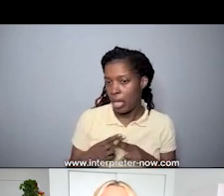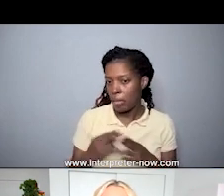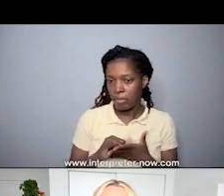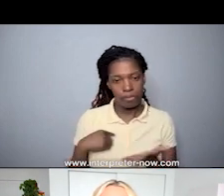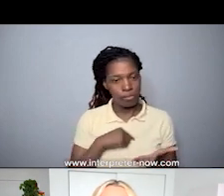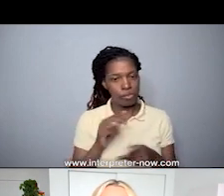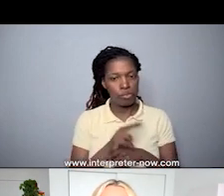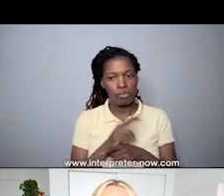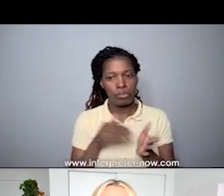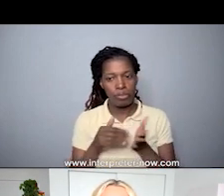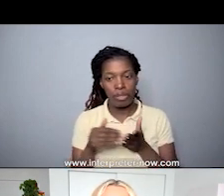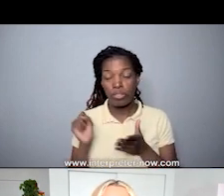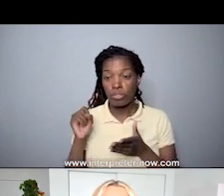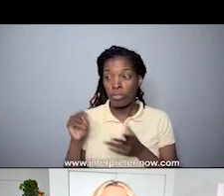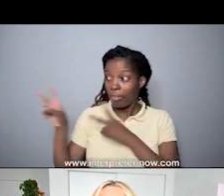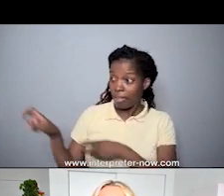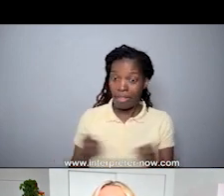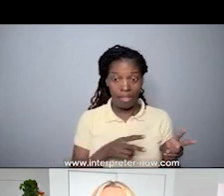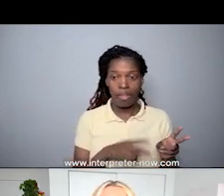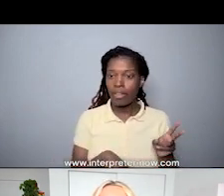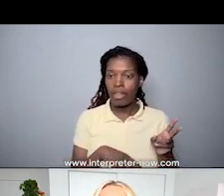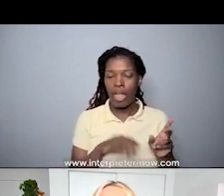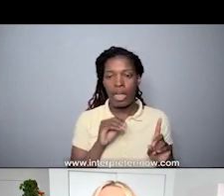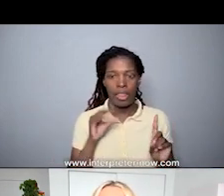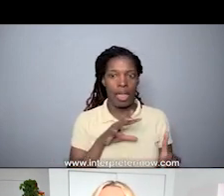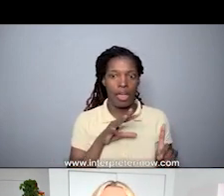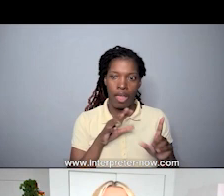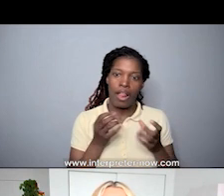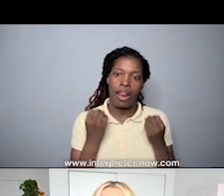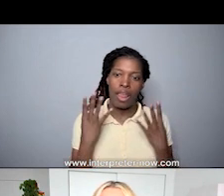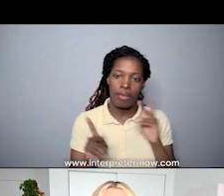names that we all use, and so they outed a bunch of people when they did that.